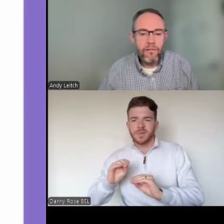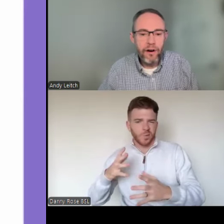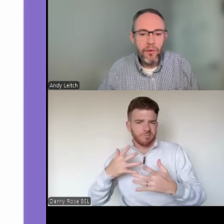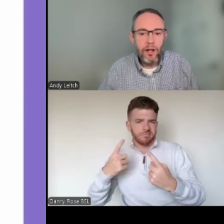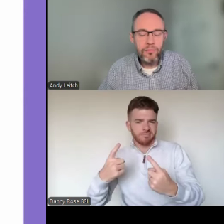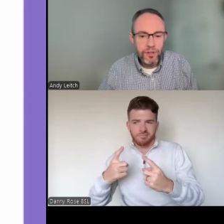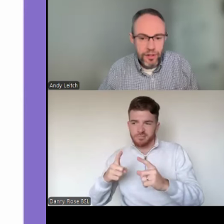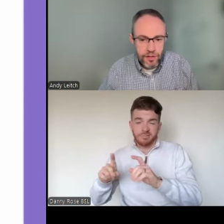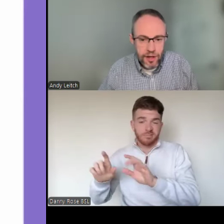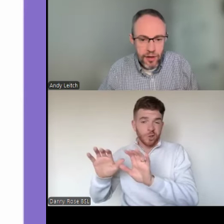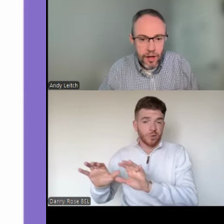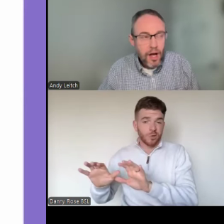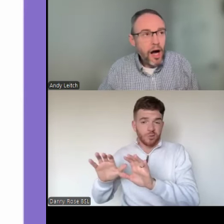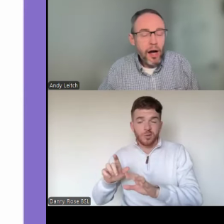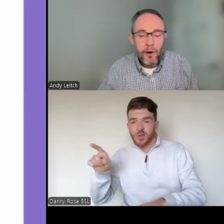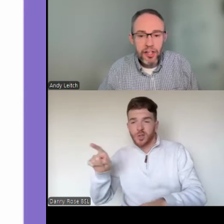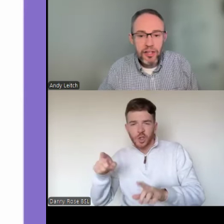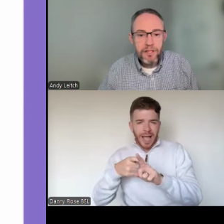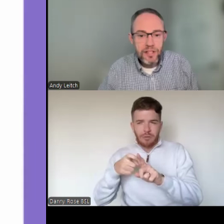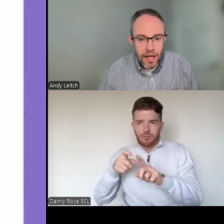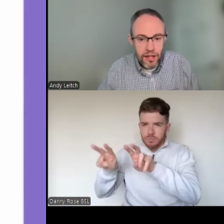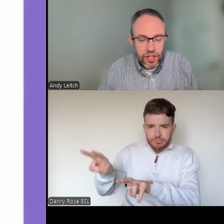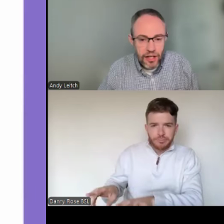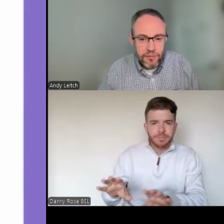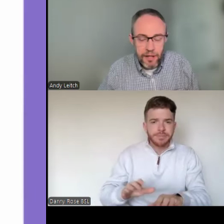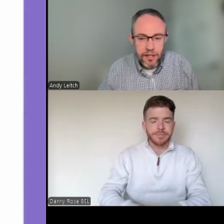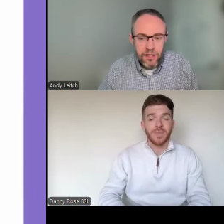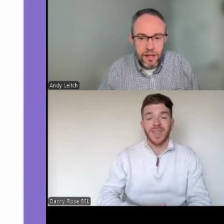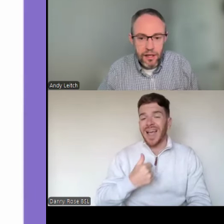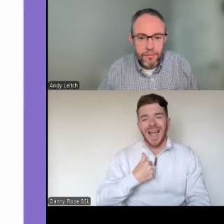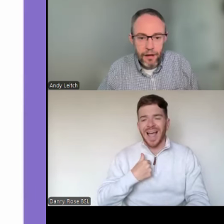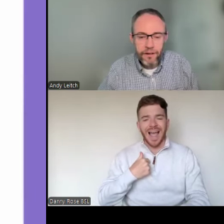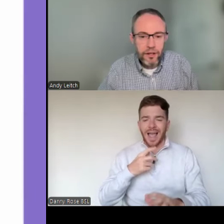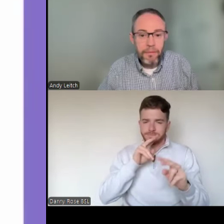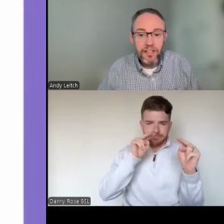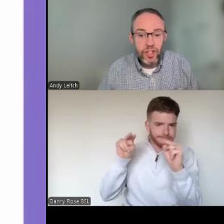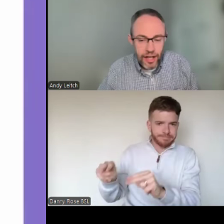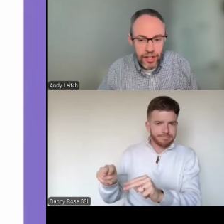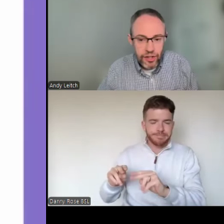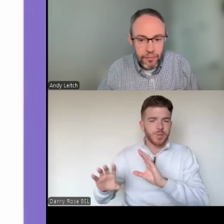you are very welcome to do so. I won't actually be seeing the chat because I find it a big distraction,